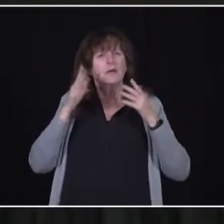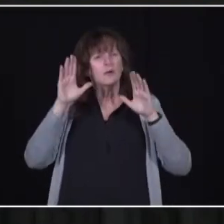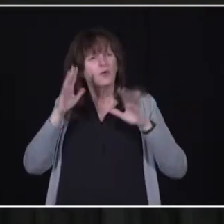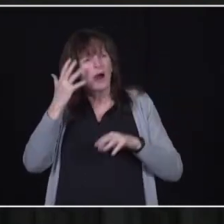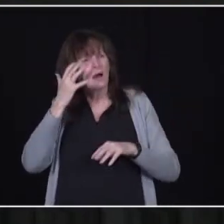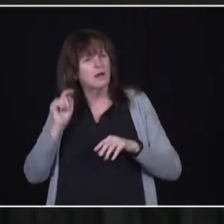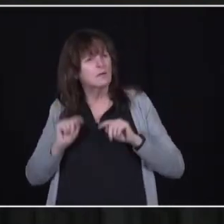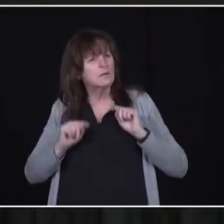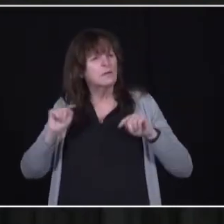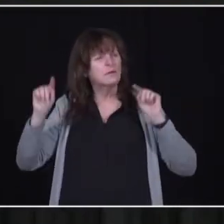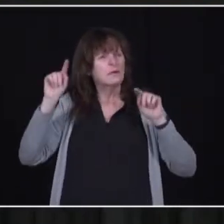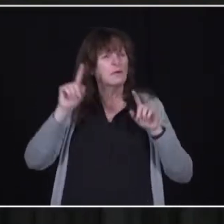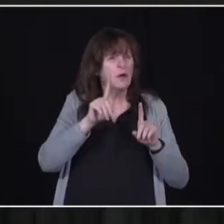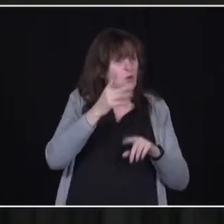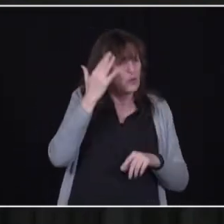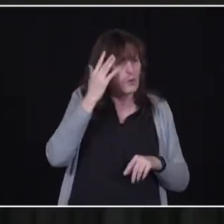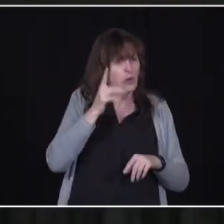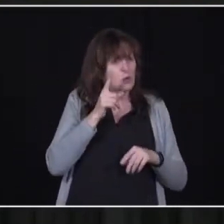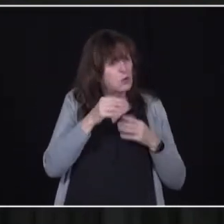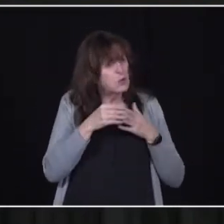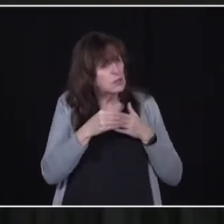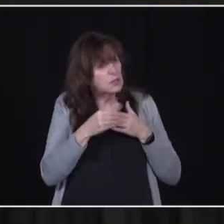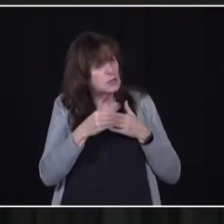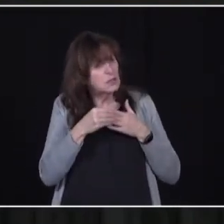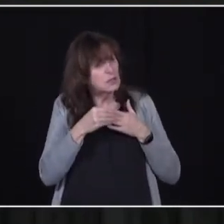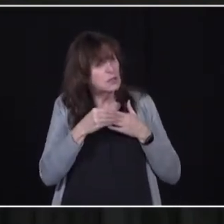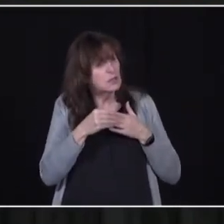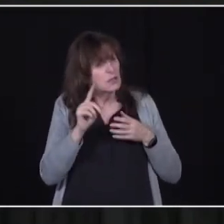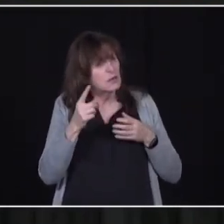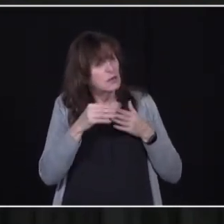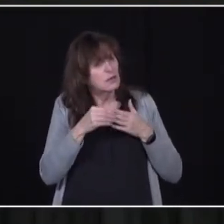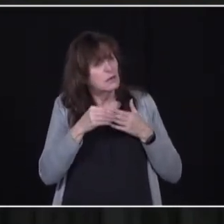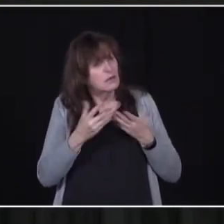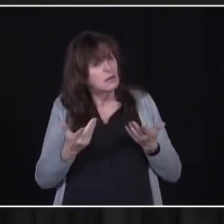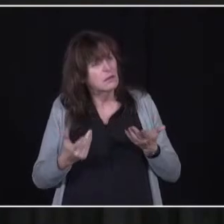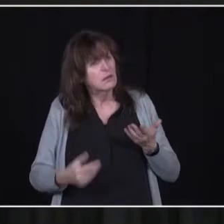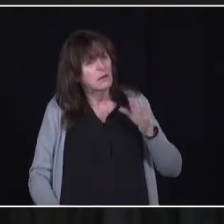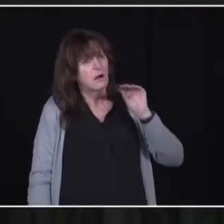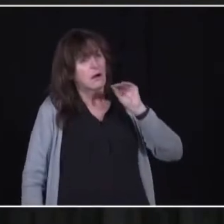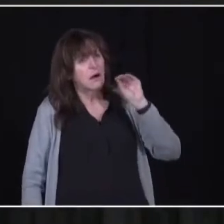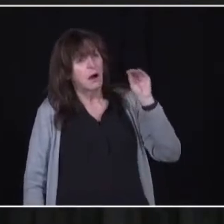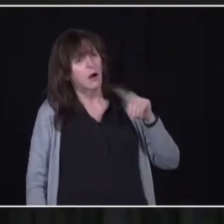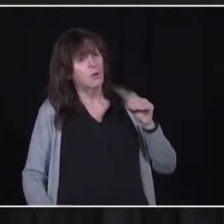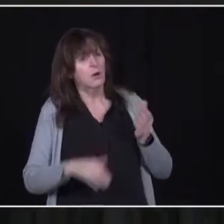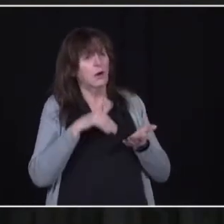you know who leads the pack all the time is Ottawa.